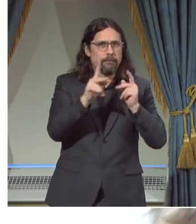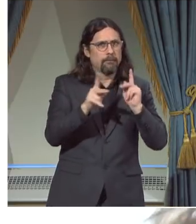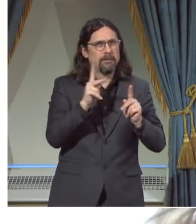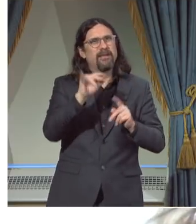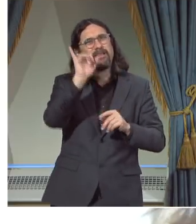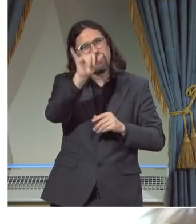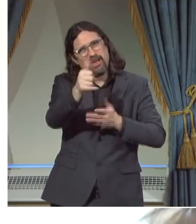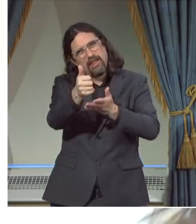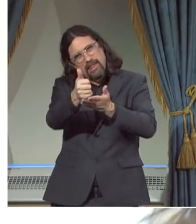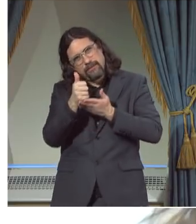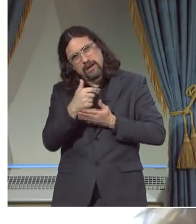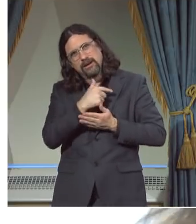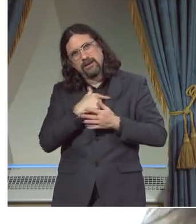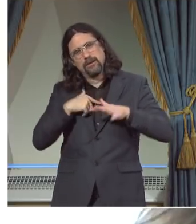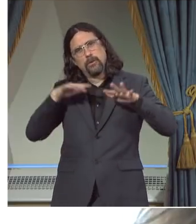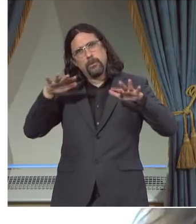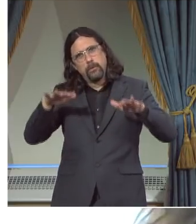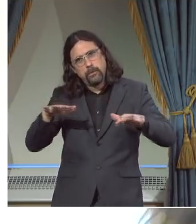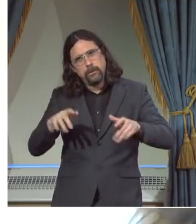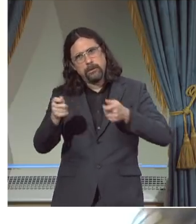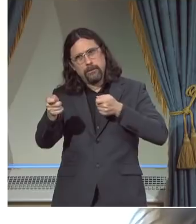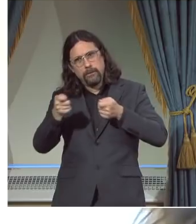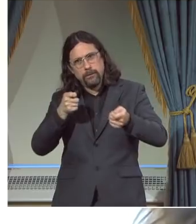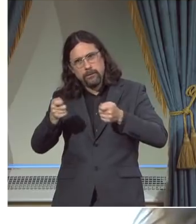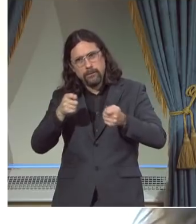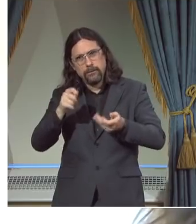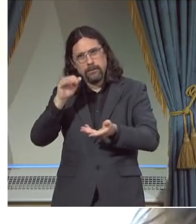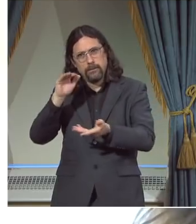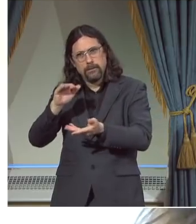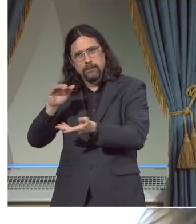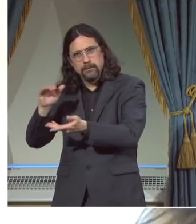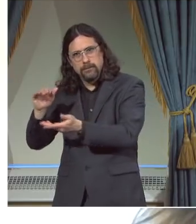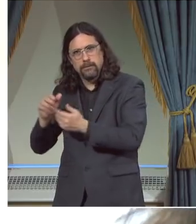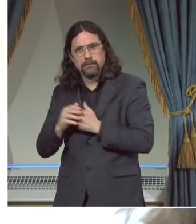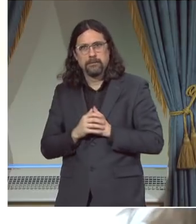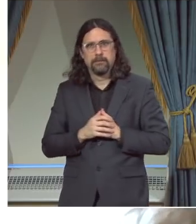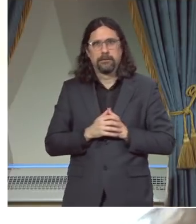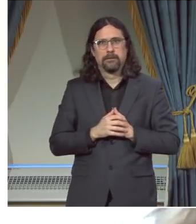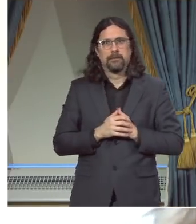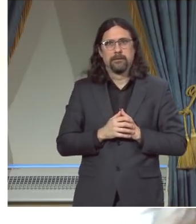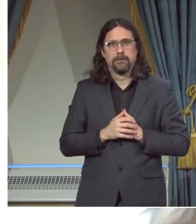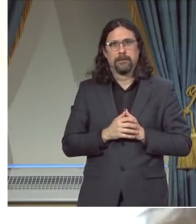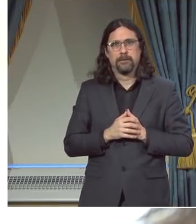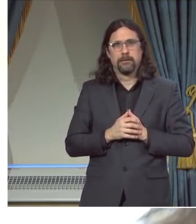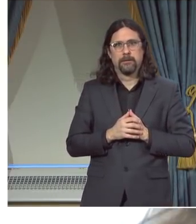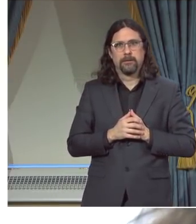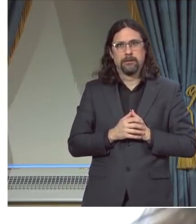HAVING MORE DEATHS THAN WE WOULD TYPICALLY SEE IN A FLU SEASON, RTPA OF THE CHALLENGE THERE IS THAT IT